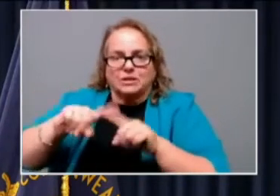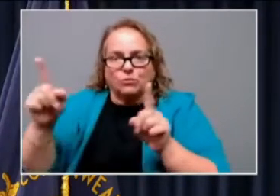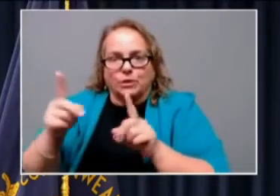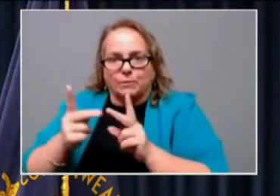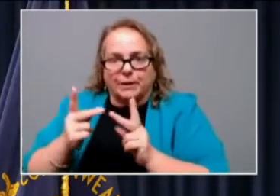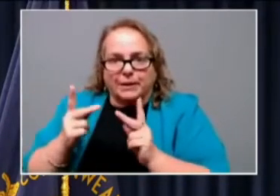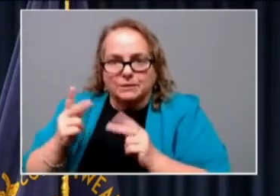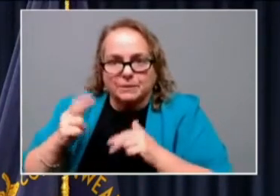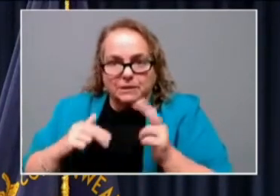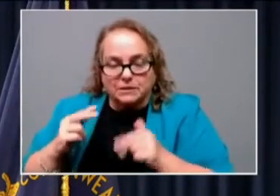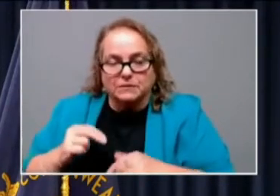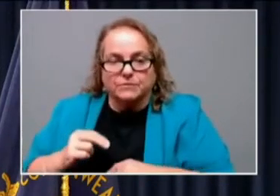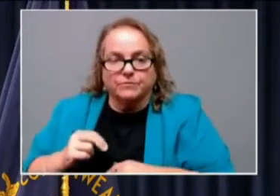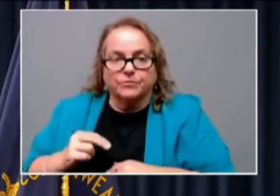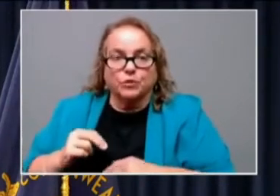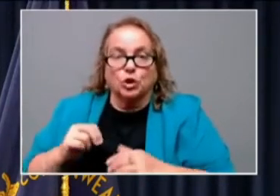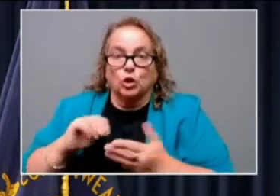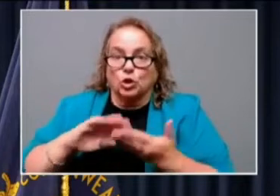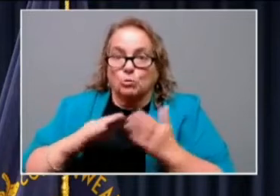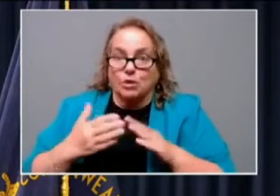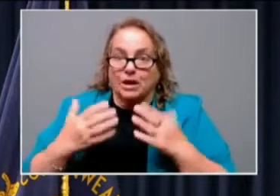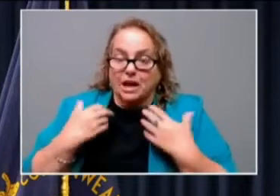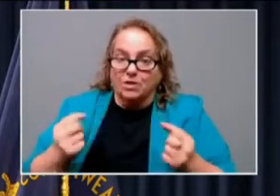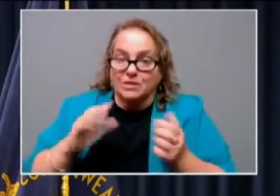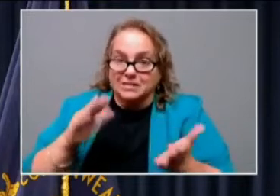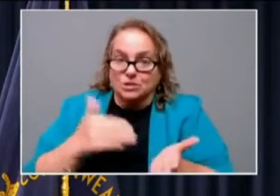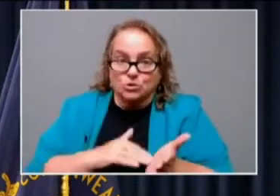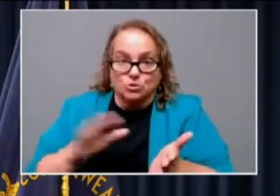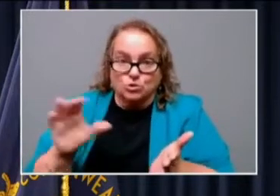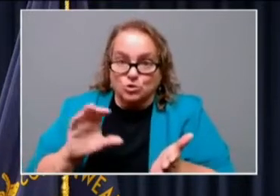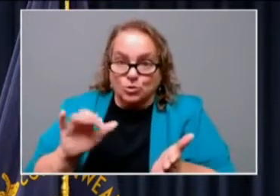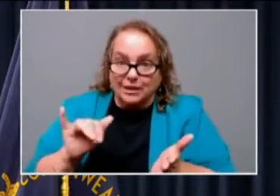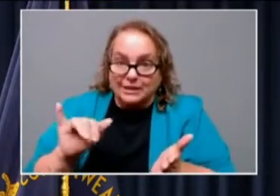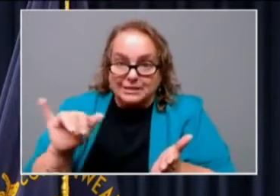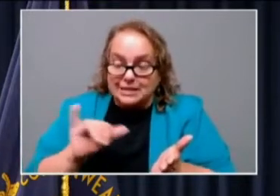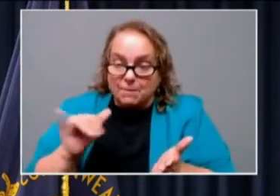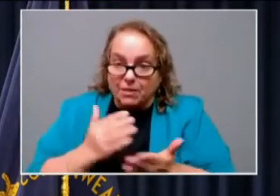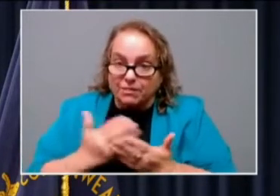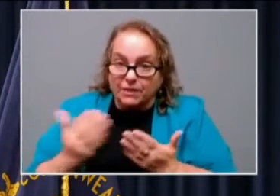community health centers doing the same. Some of those um like in Lexington? Um